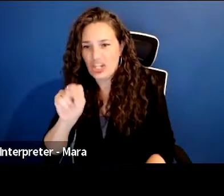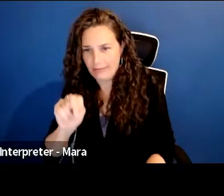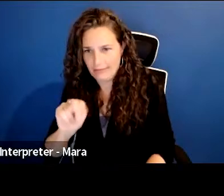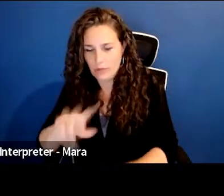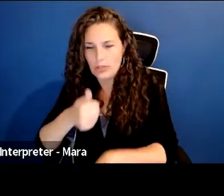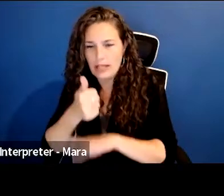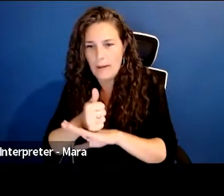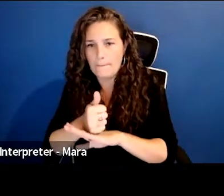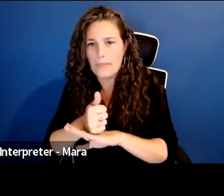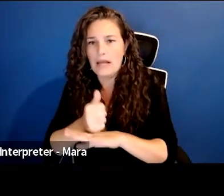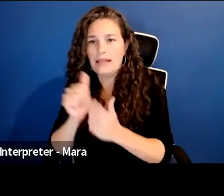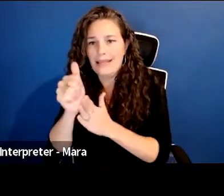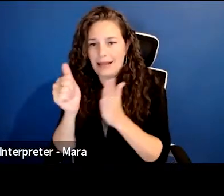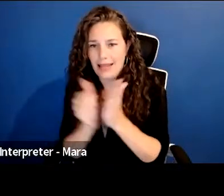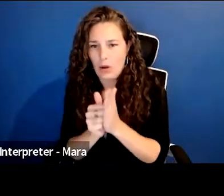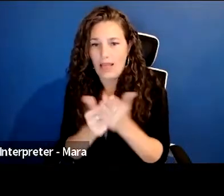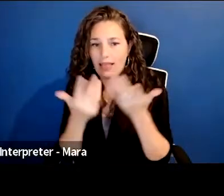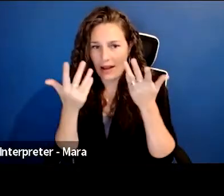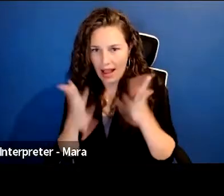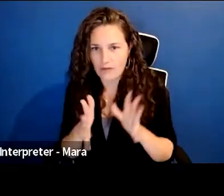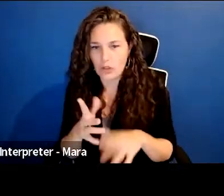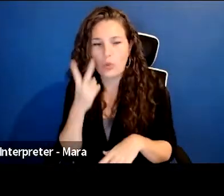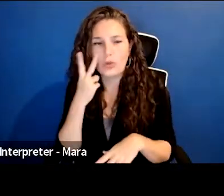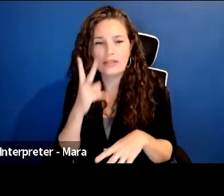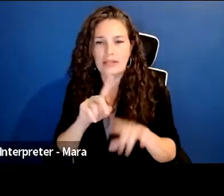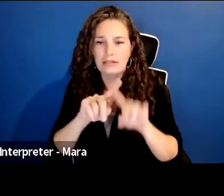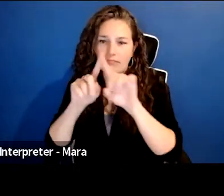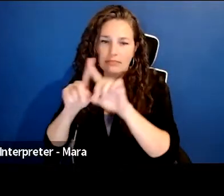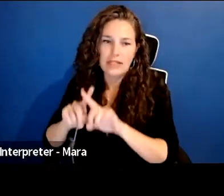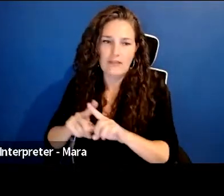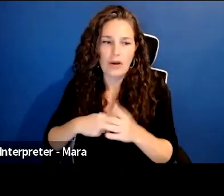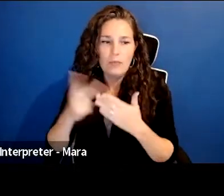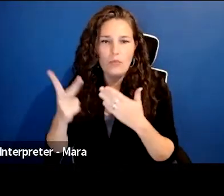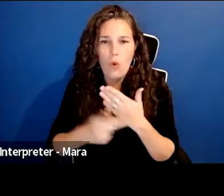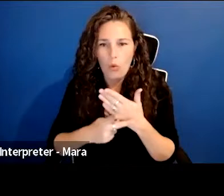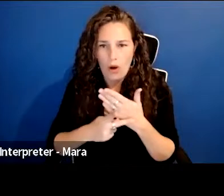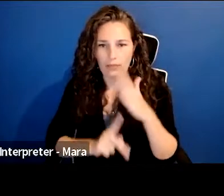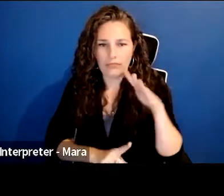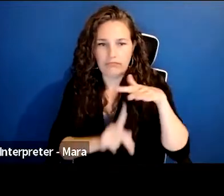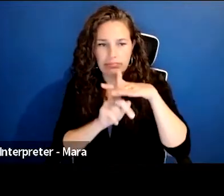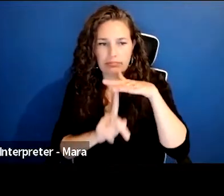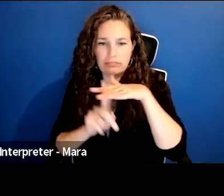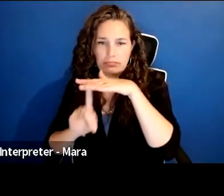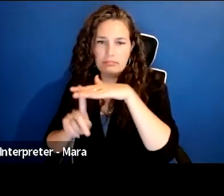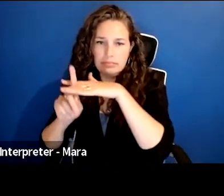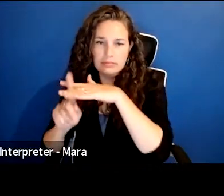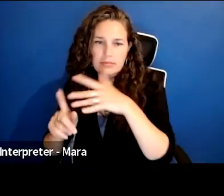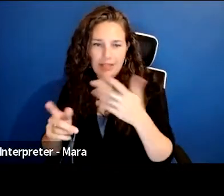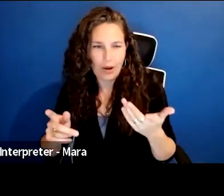that we're gonna be talking about today in much more detail. So I encourage you to do so.